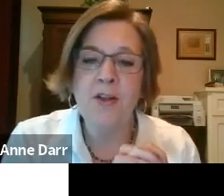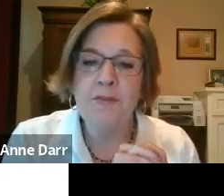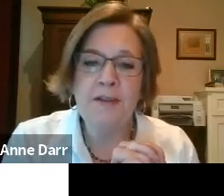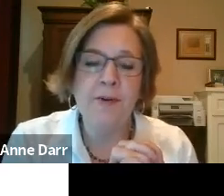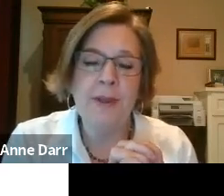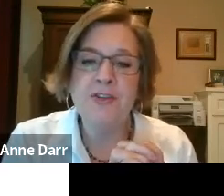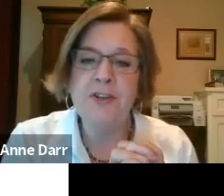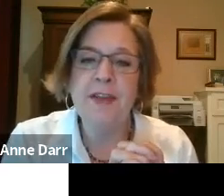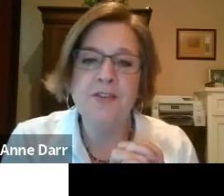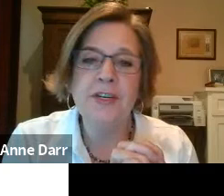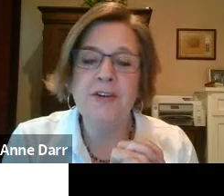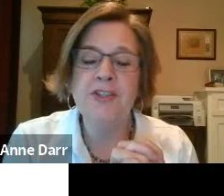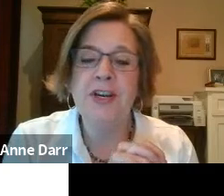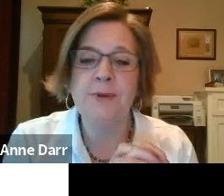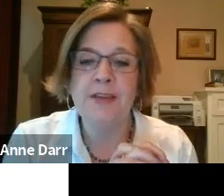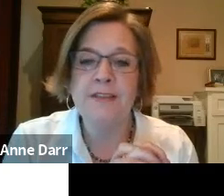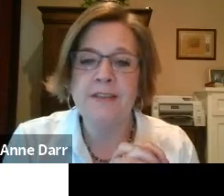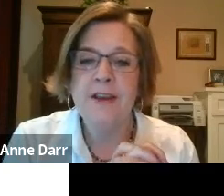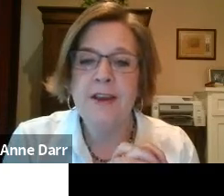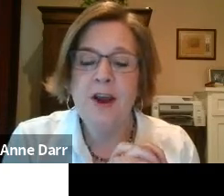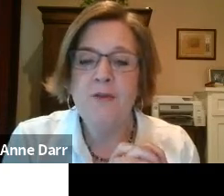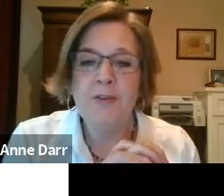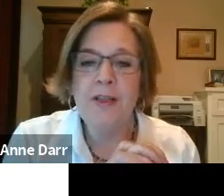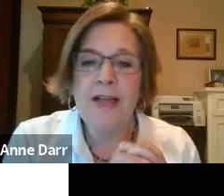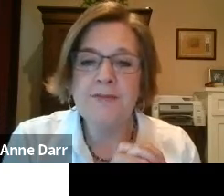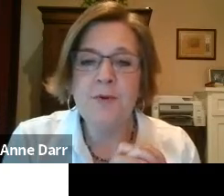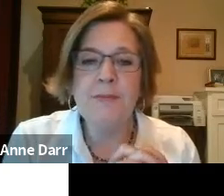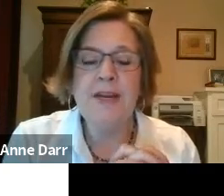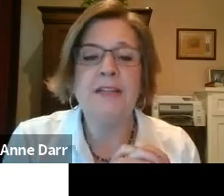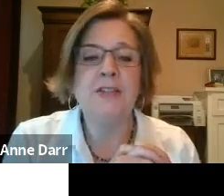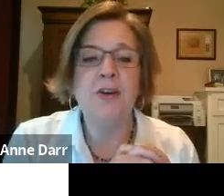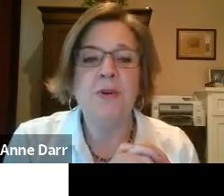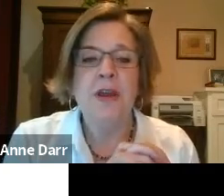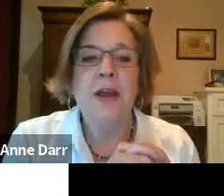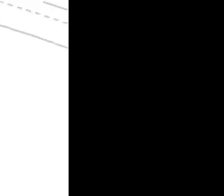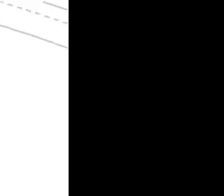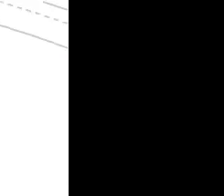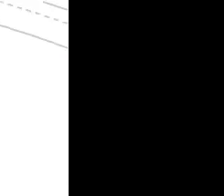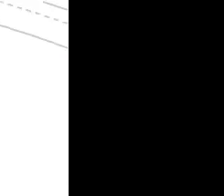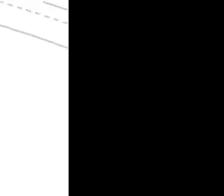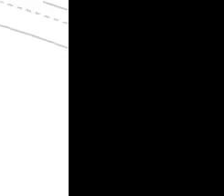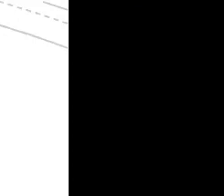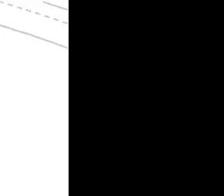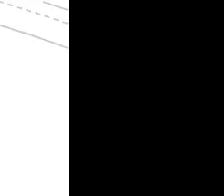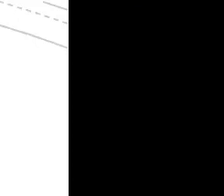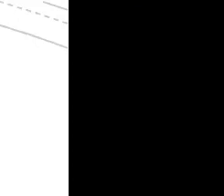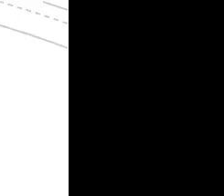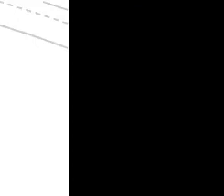all of the information that Janira shared with us over the last 40 minutes so if you have any questions